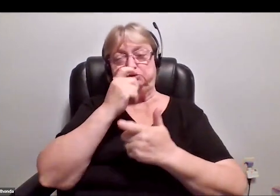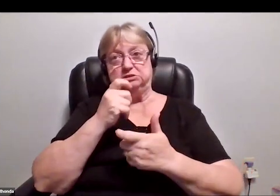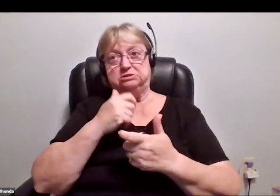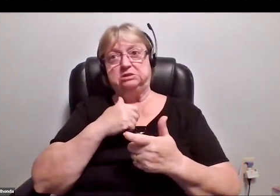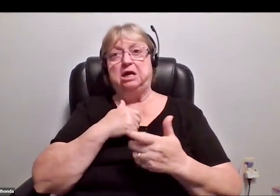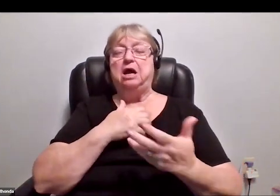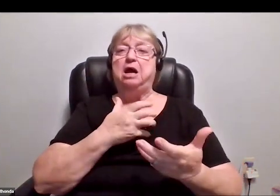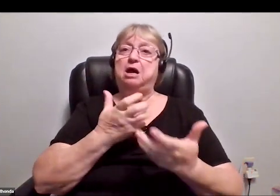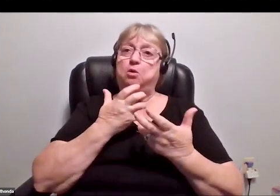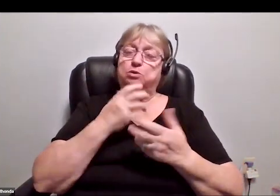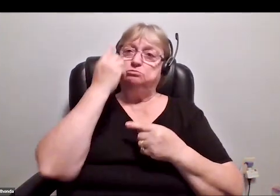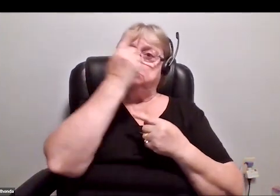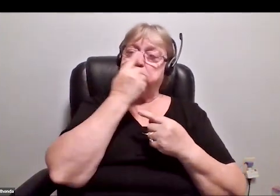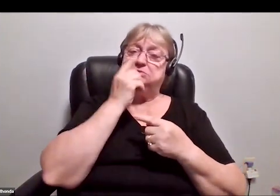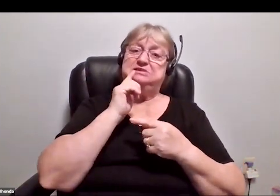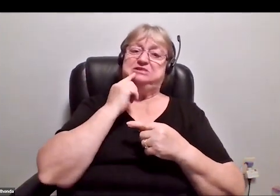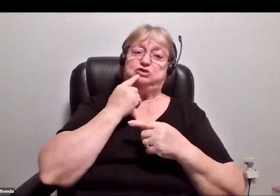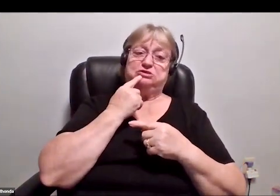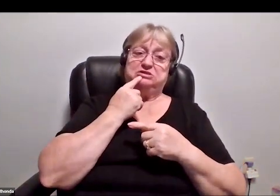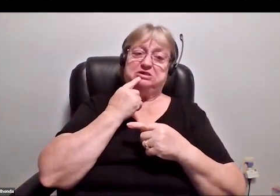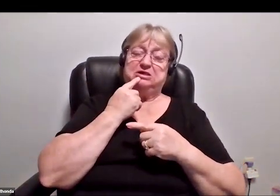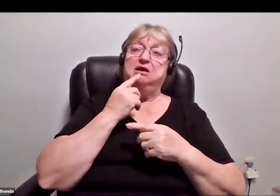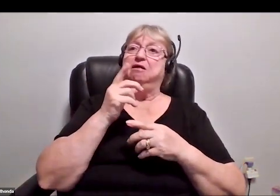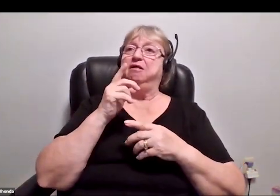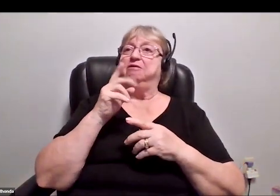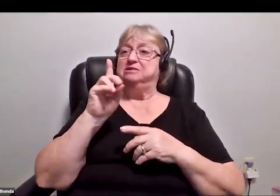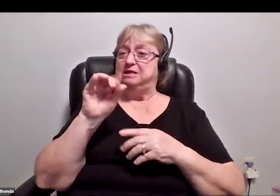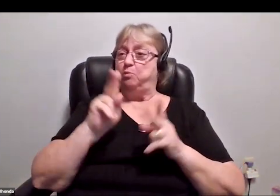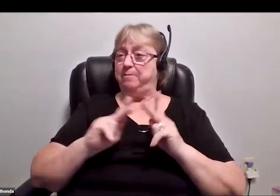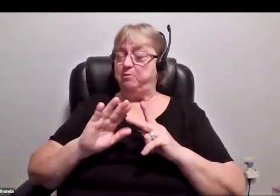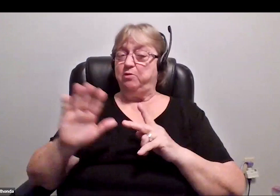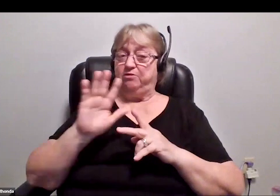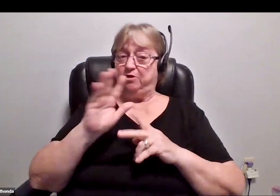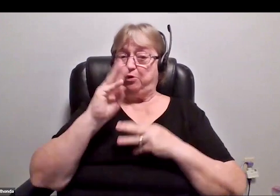of disabled people in a world that often considers technology the solution to the problem,